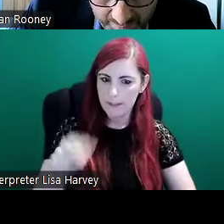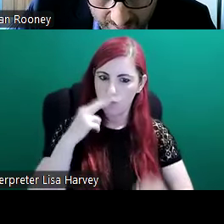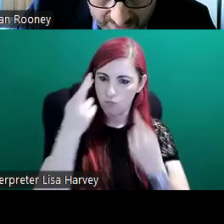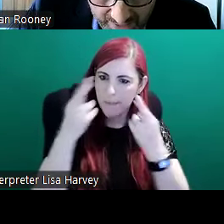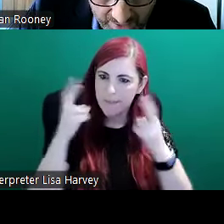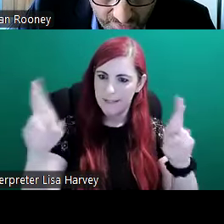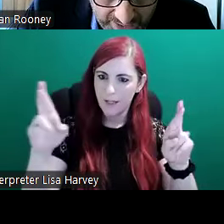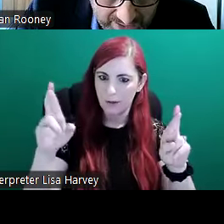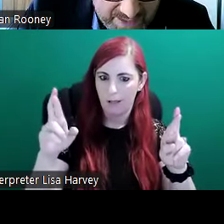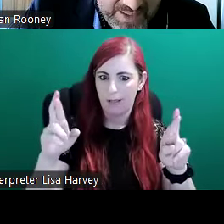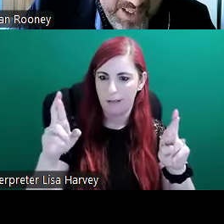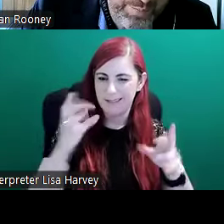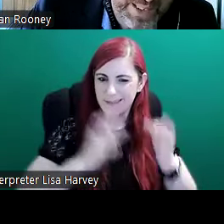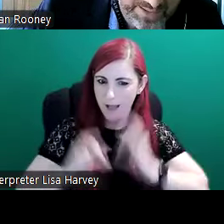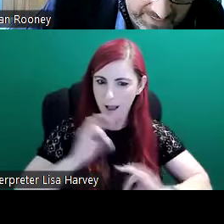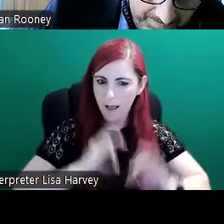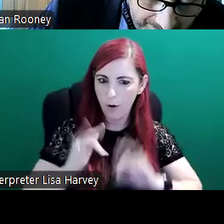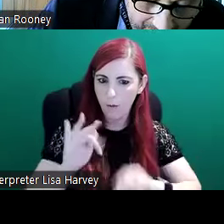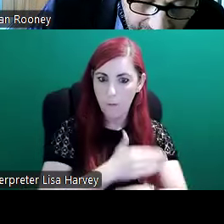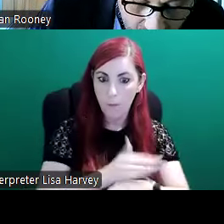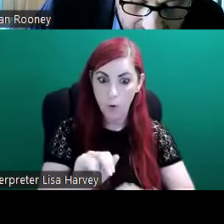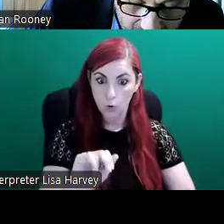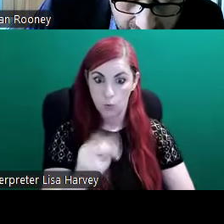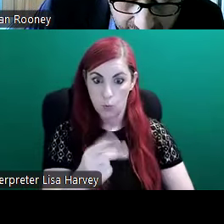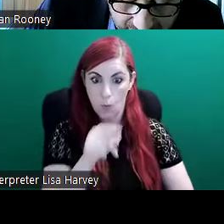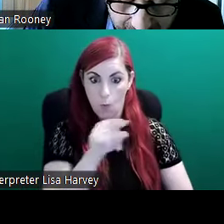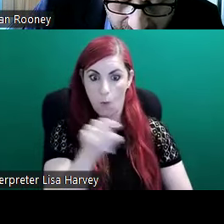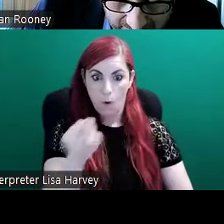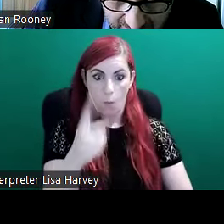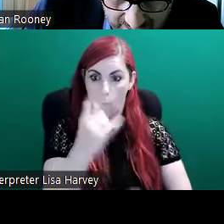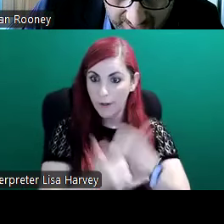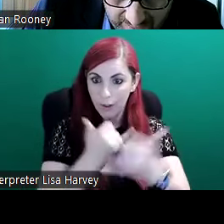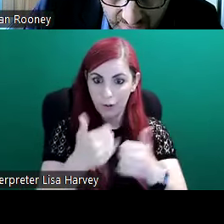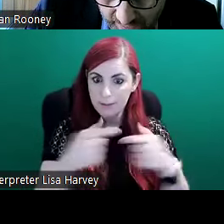apart, read as still life paintings in which items of different shapes and scale are